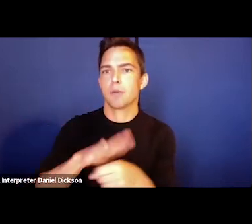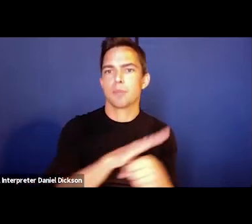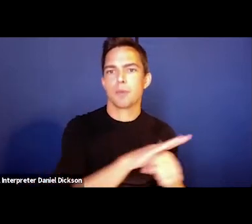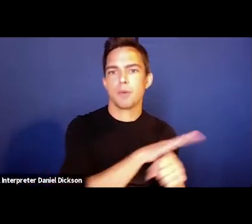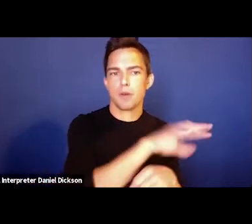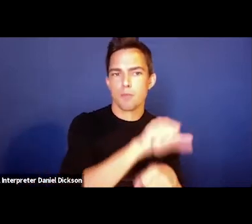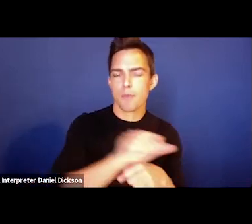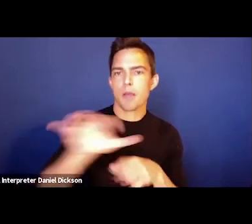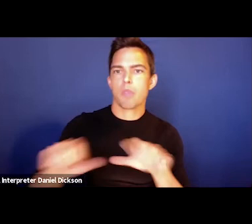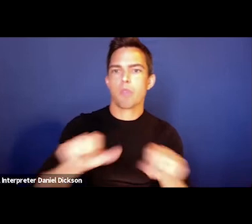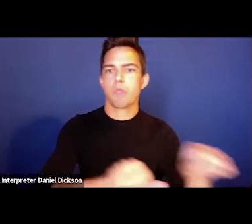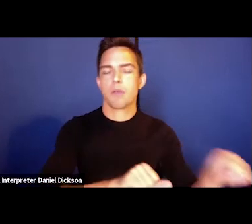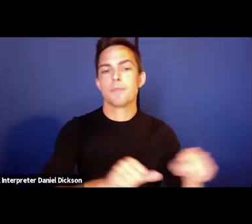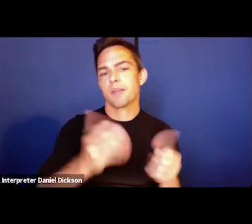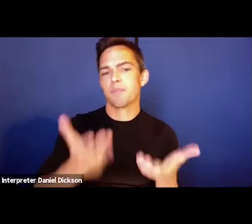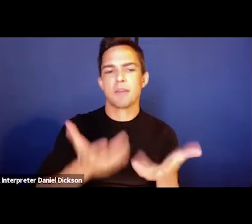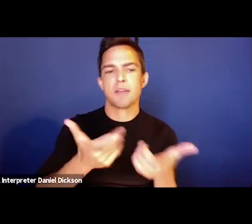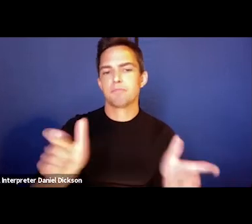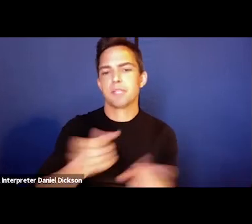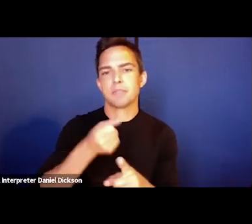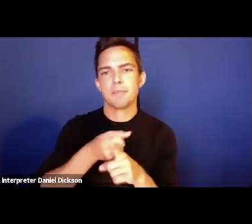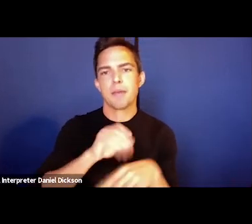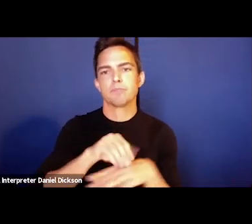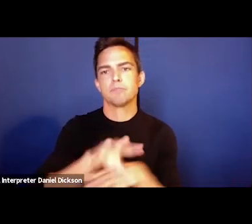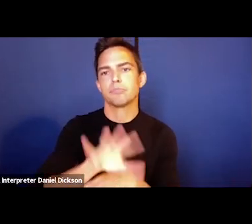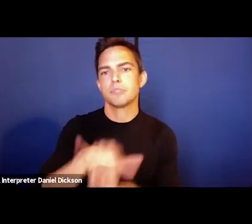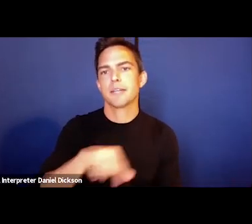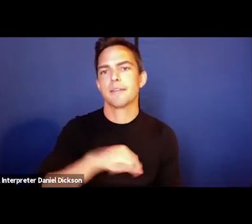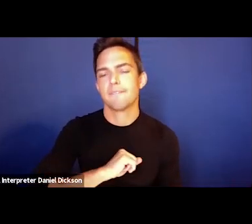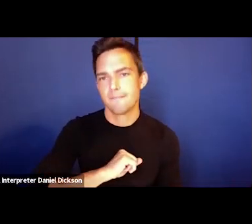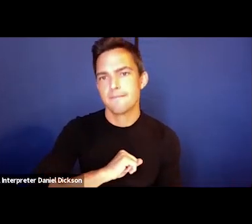i think probably had a significant impact. So I just wanted to bring in that data